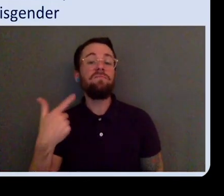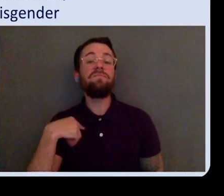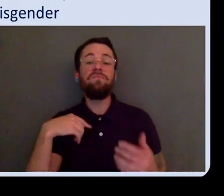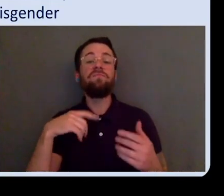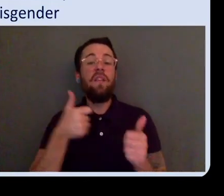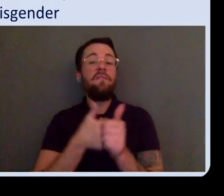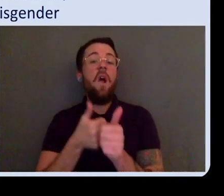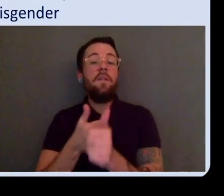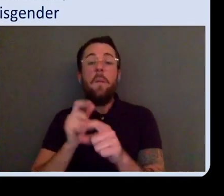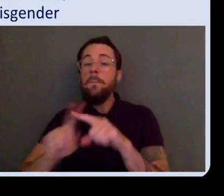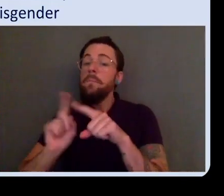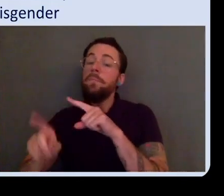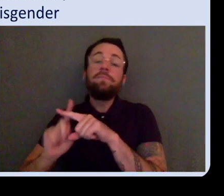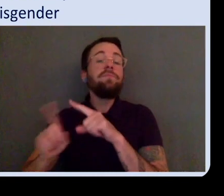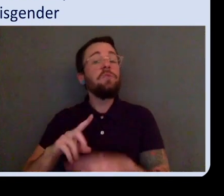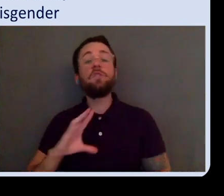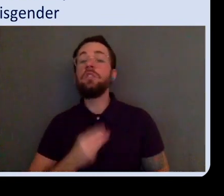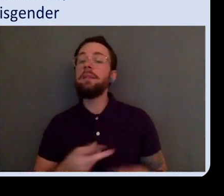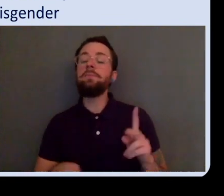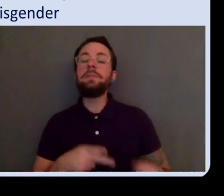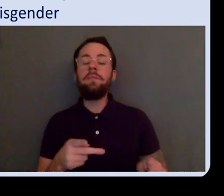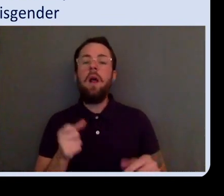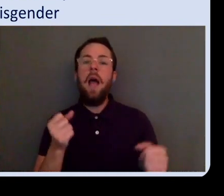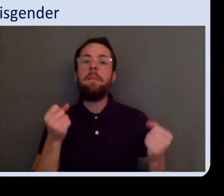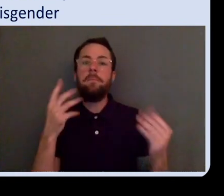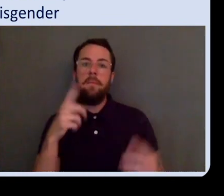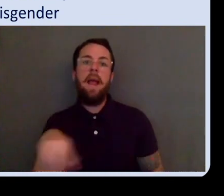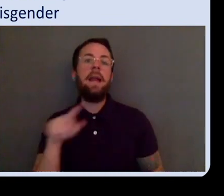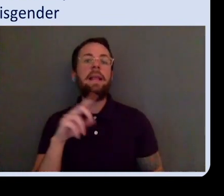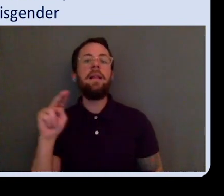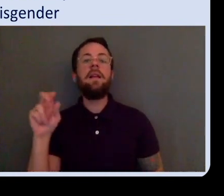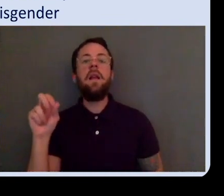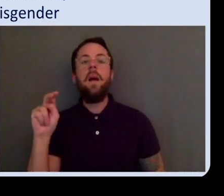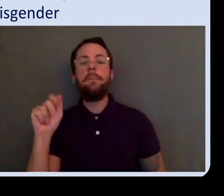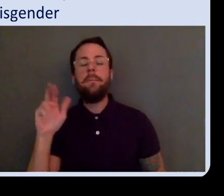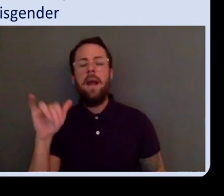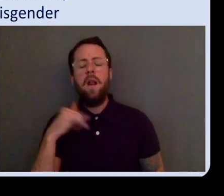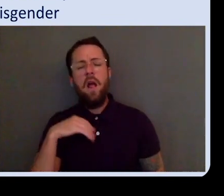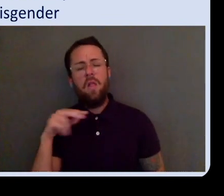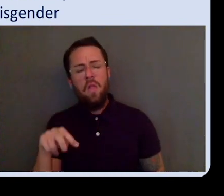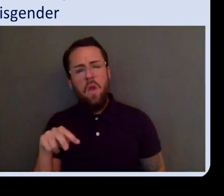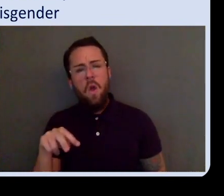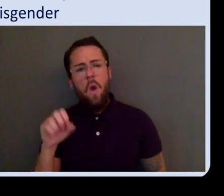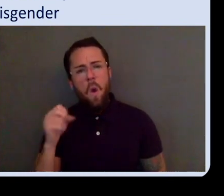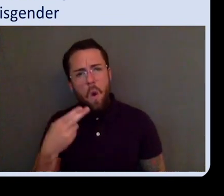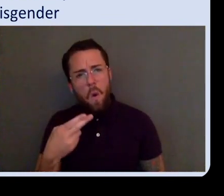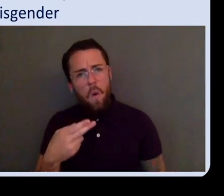to know about this other box. This non binary box.